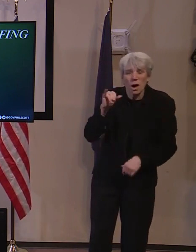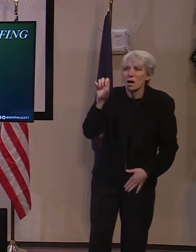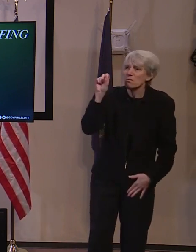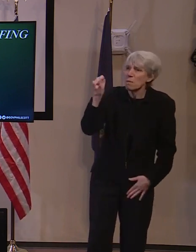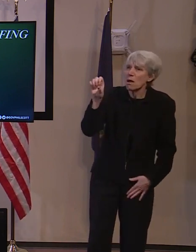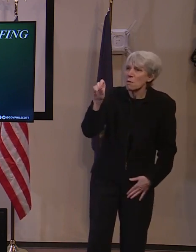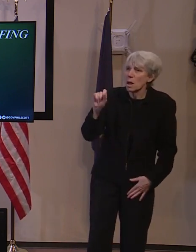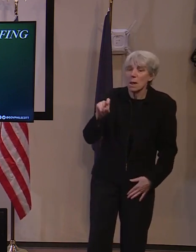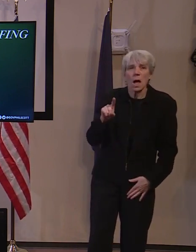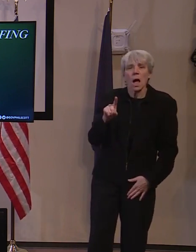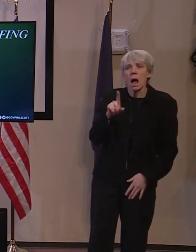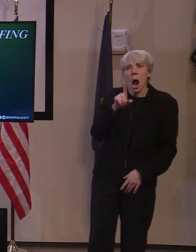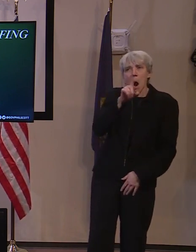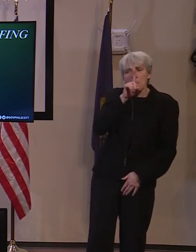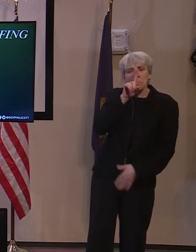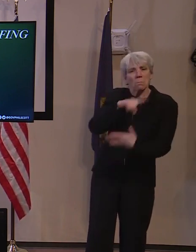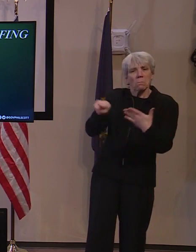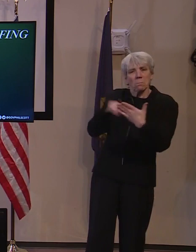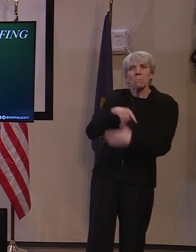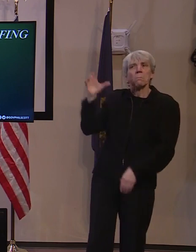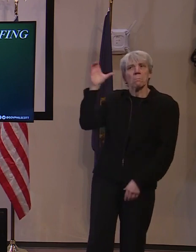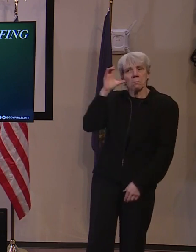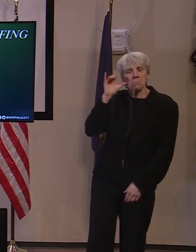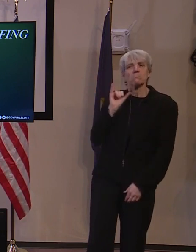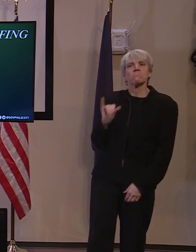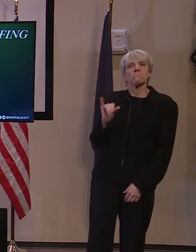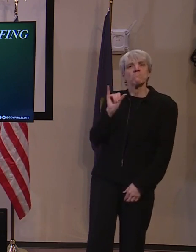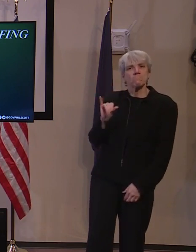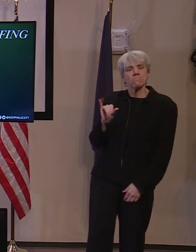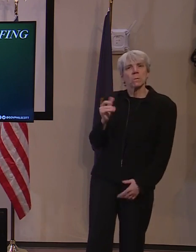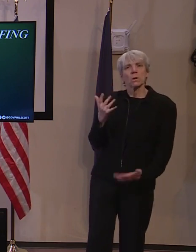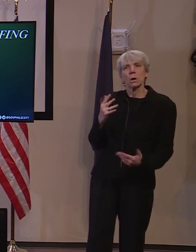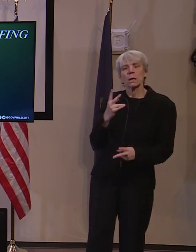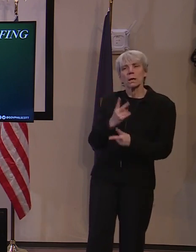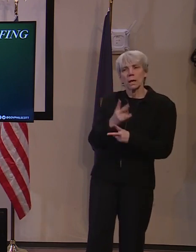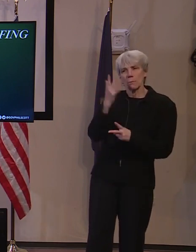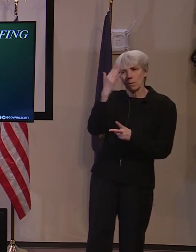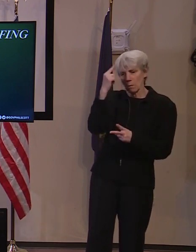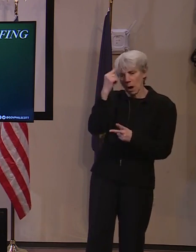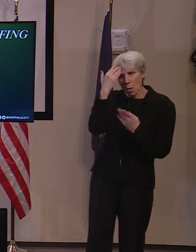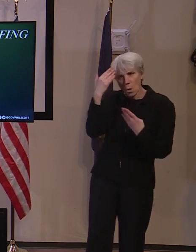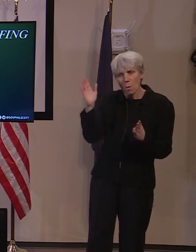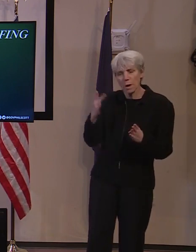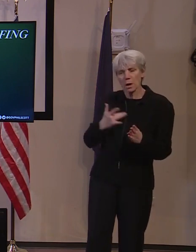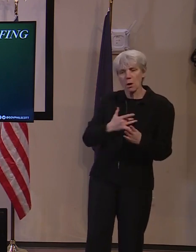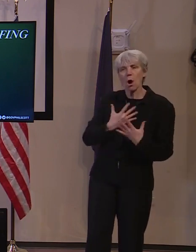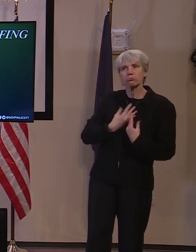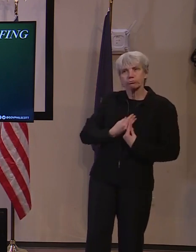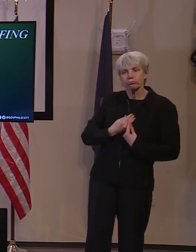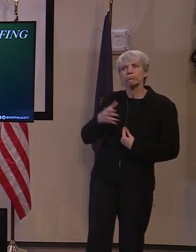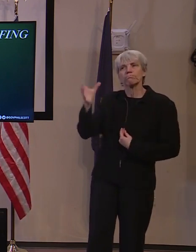concerns with empathy, helping them find their own reason to get vaccinated,